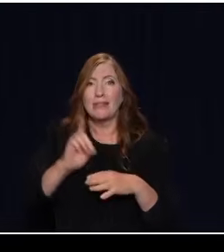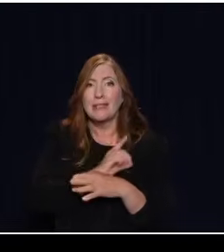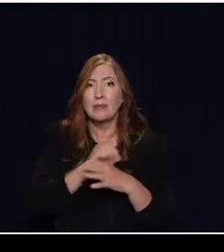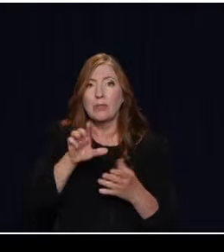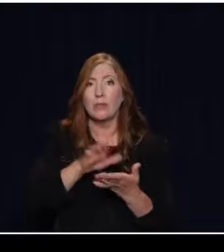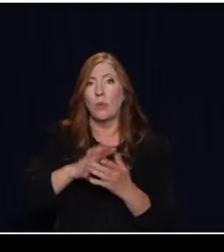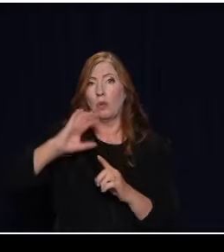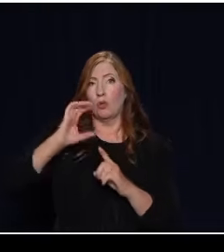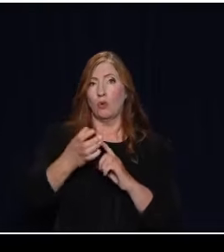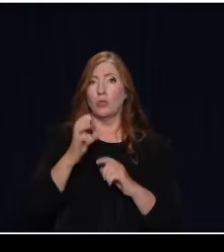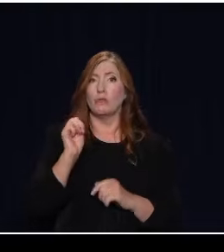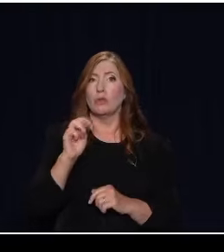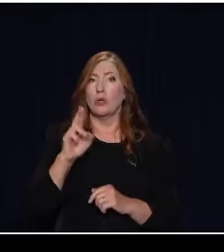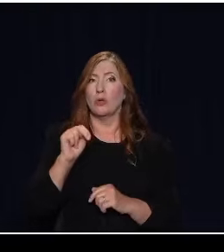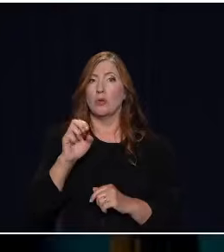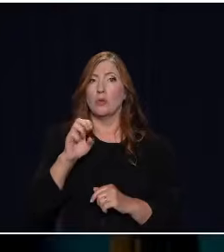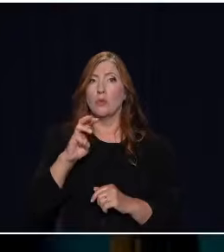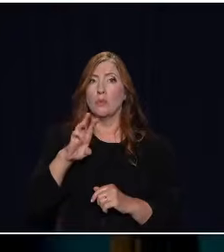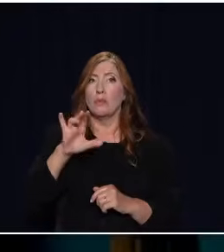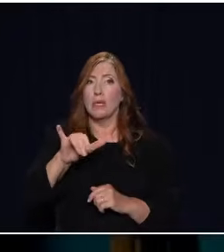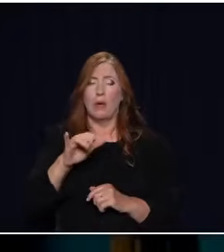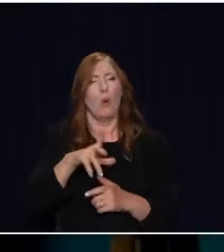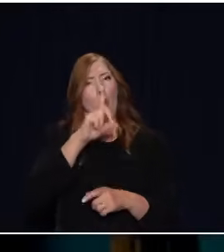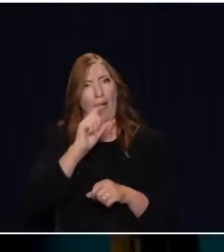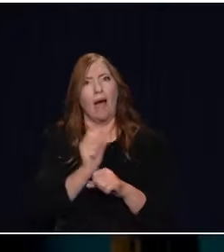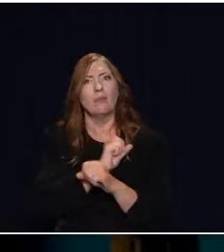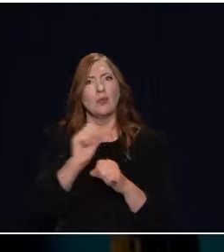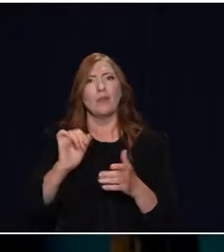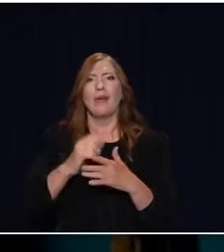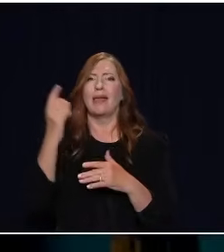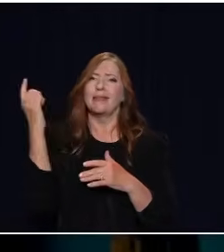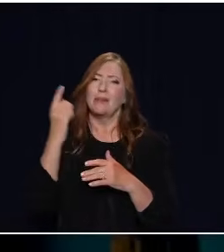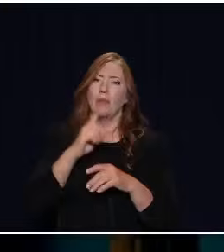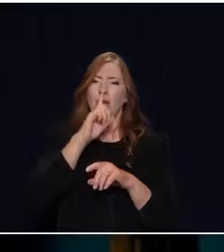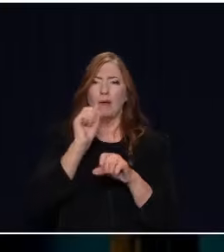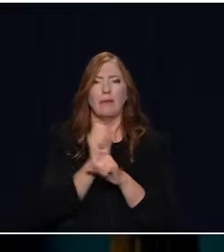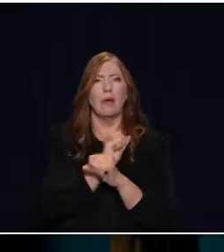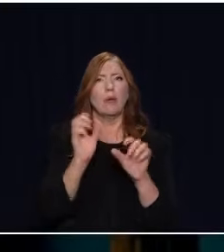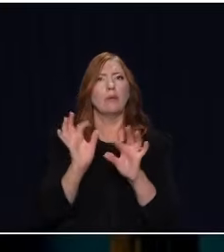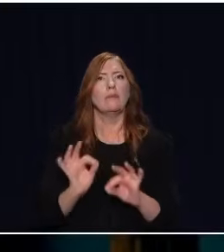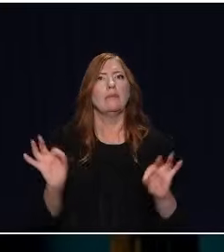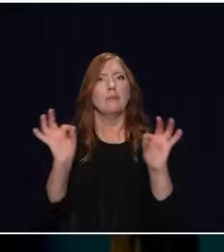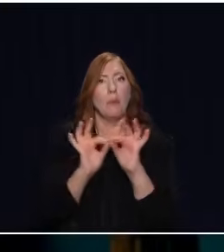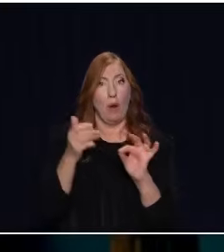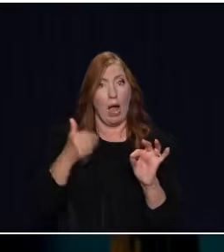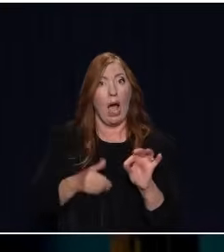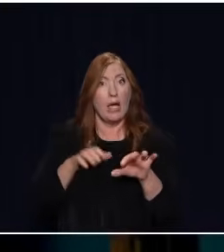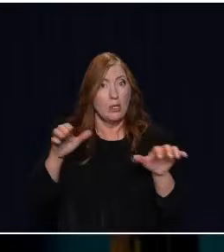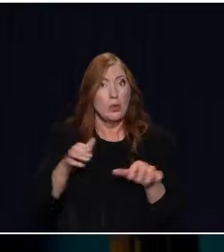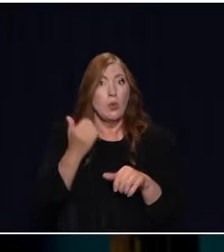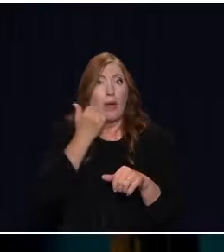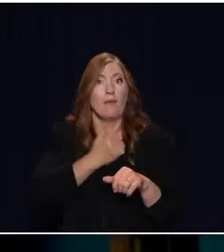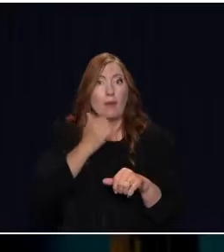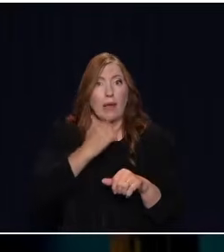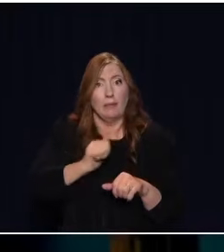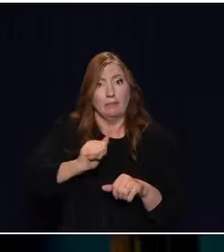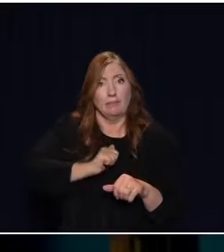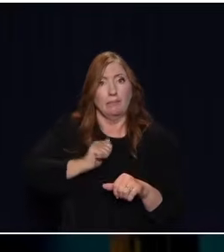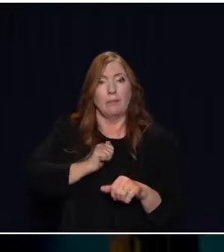SHOULD THE SUPERINTENDENT PLAY IN ADDRESSING DISCIPLINE AND SCHOOL CULTURE MR. NEWBY? YEAH, ABSOLUTELY. I THINK IT IS SOMETHING VERY